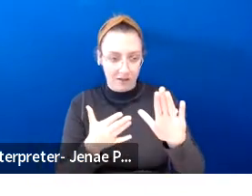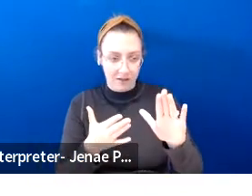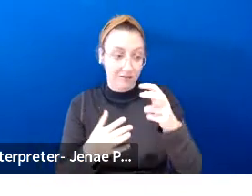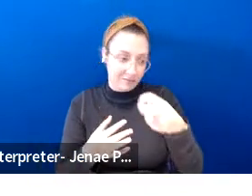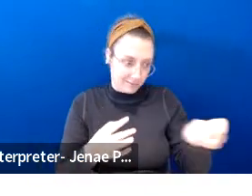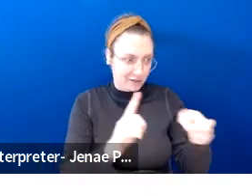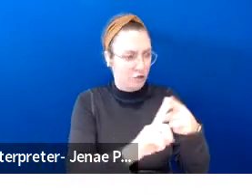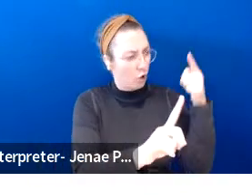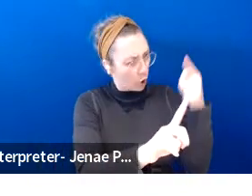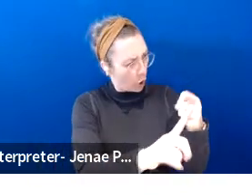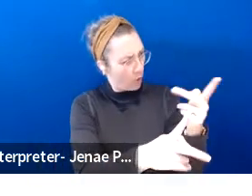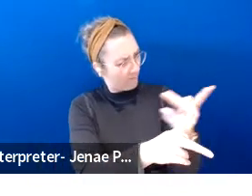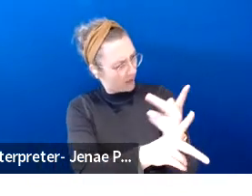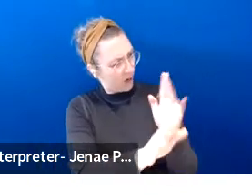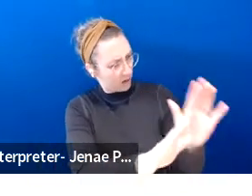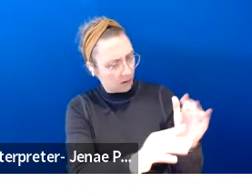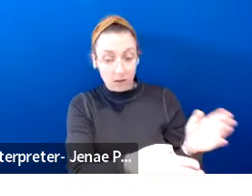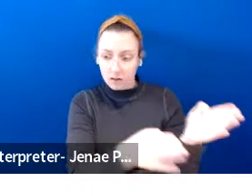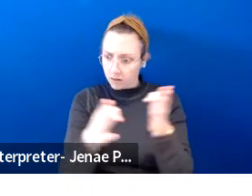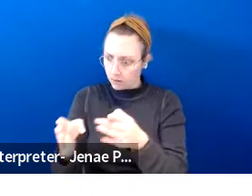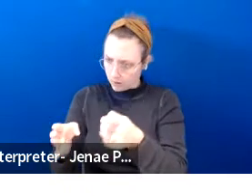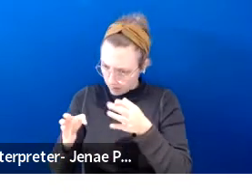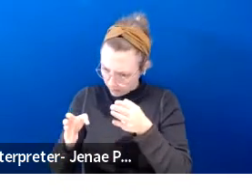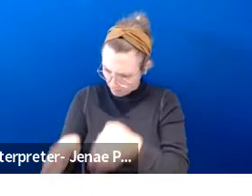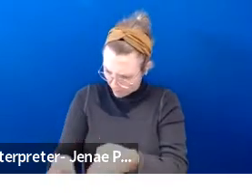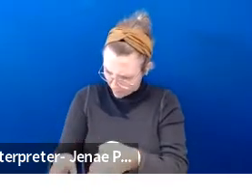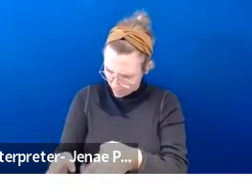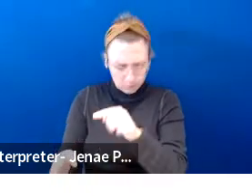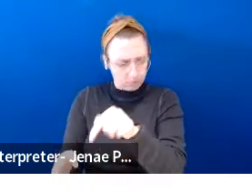And then the way power is helping them figure out a path to those goals.